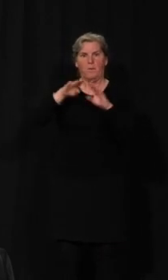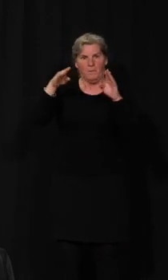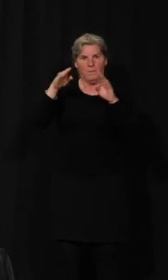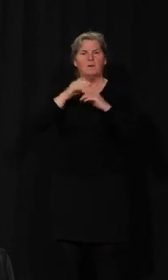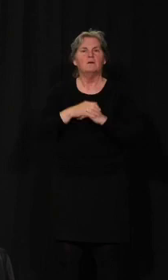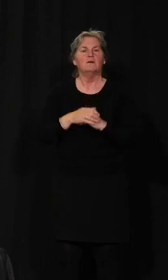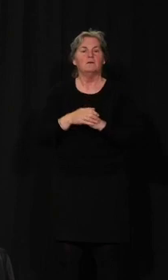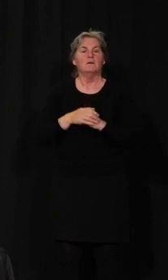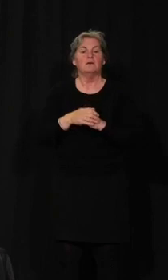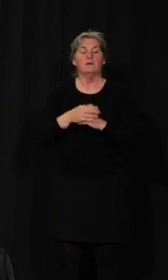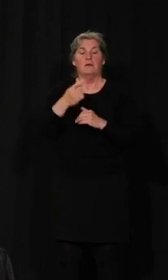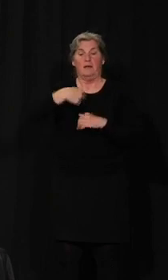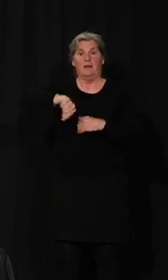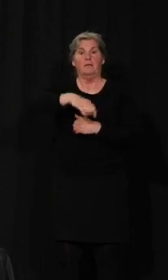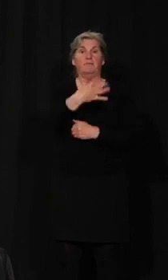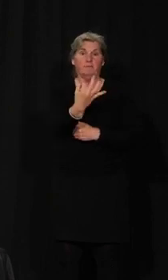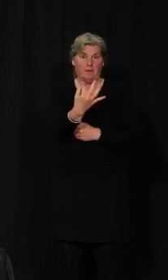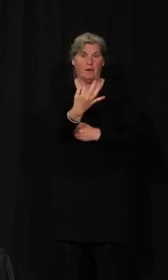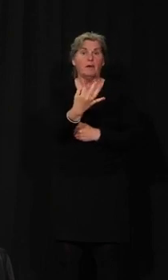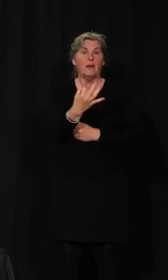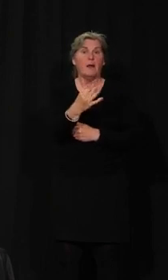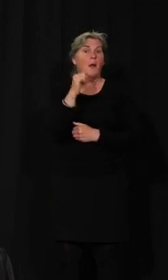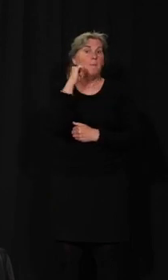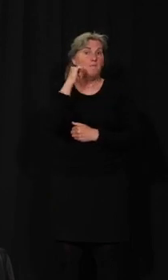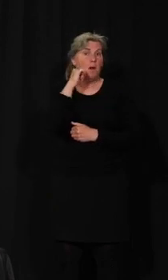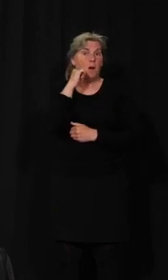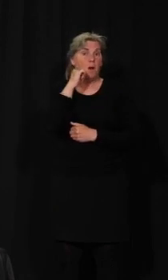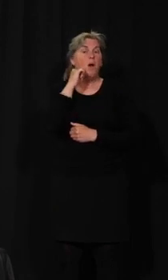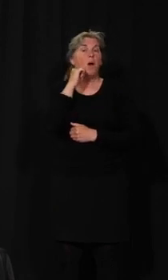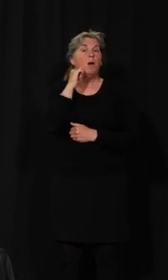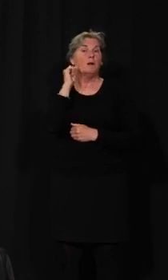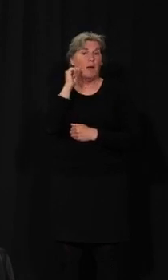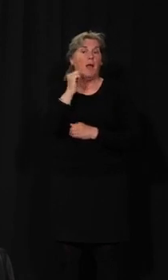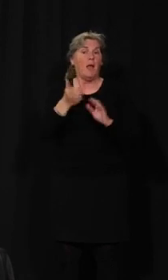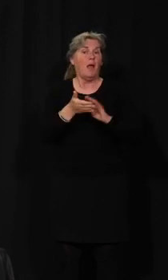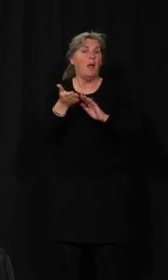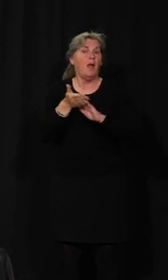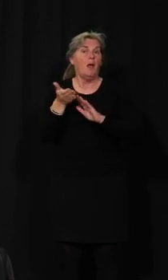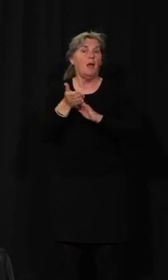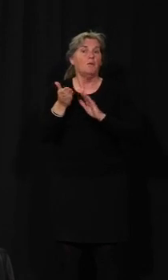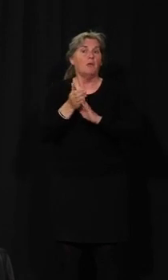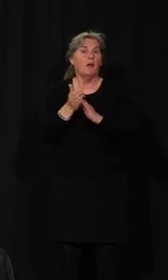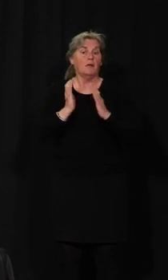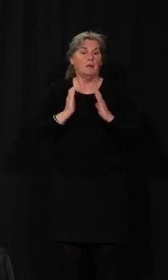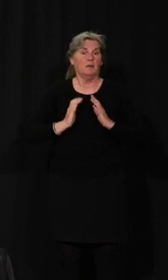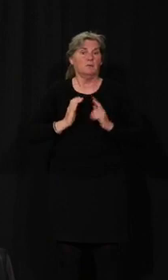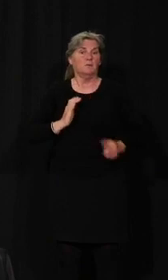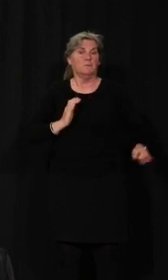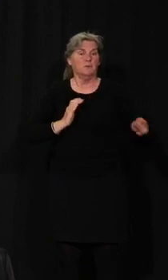As of next Friday, these businesses can operate to customers with an approved